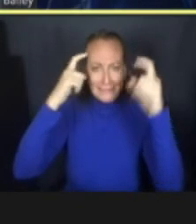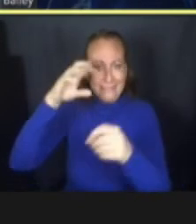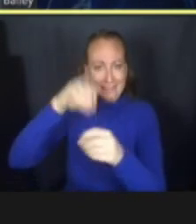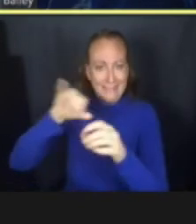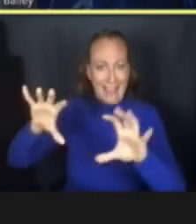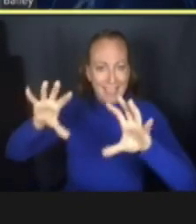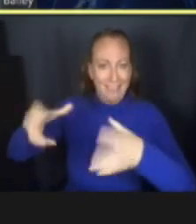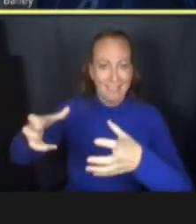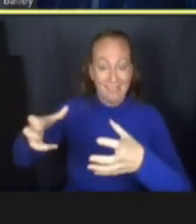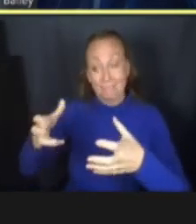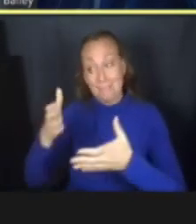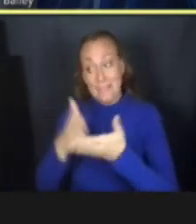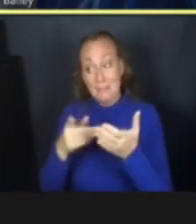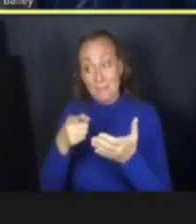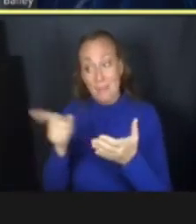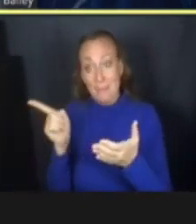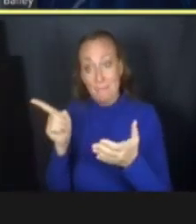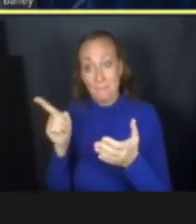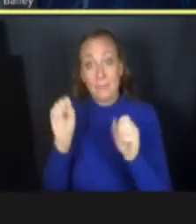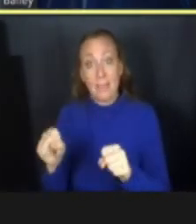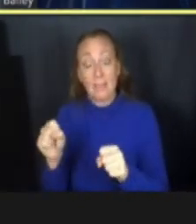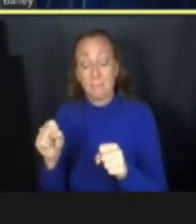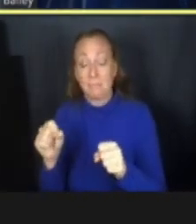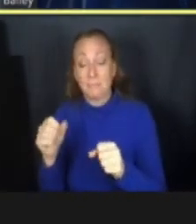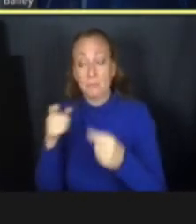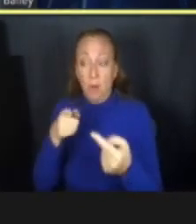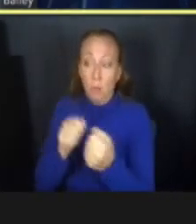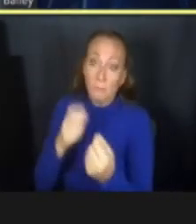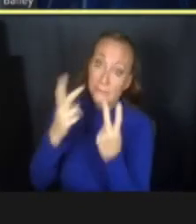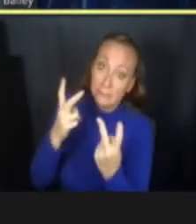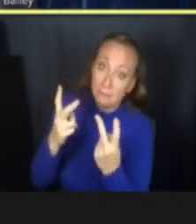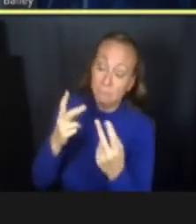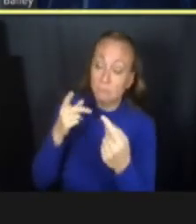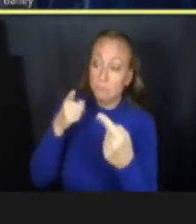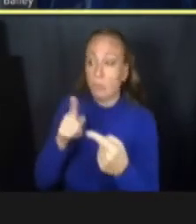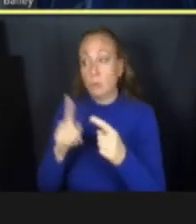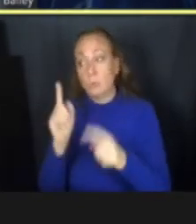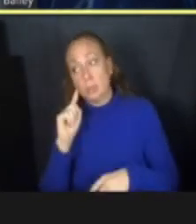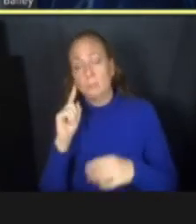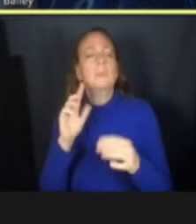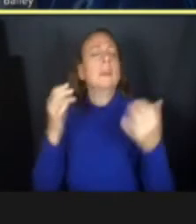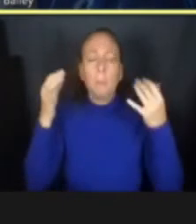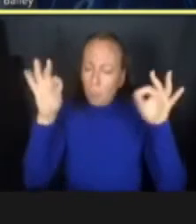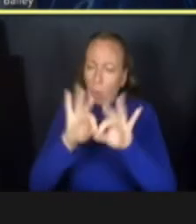you know, might not be able to see, might have trouble hearing, very important to include those assets